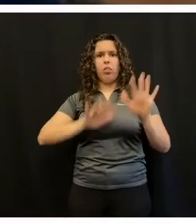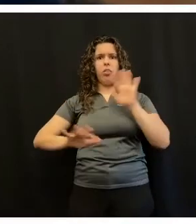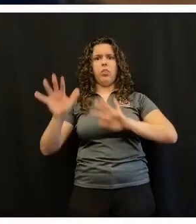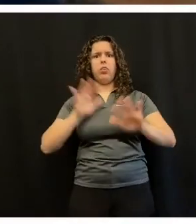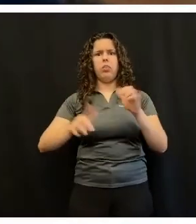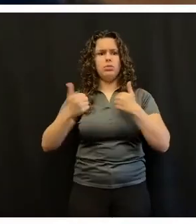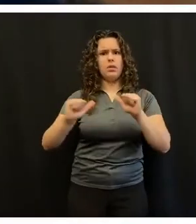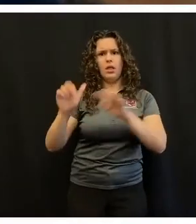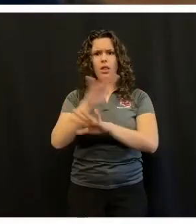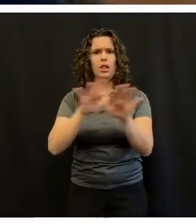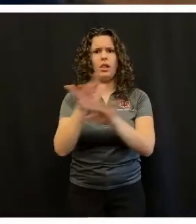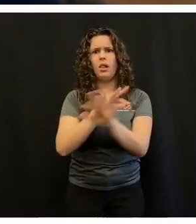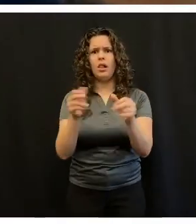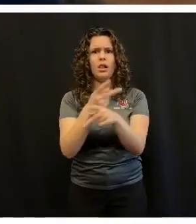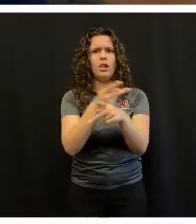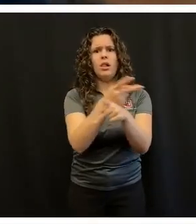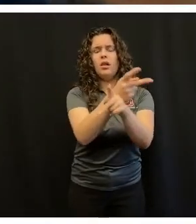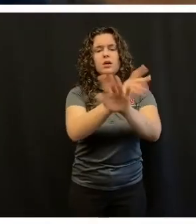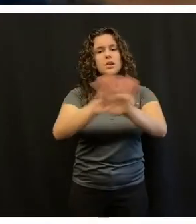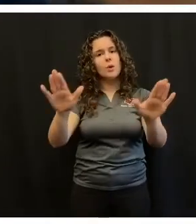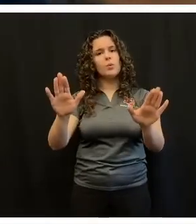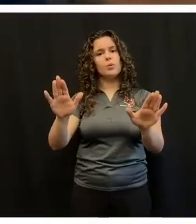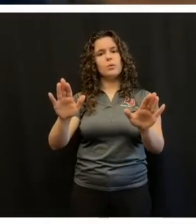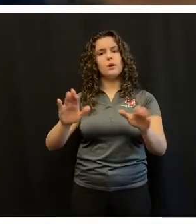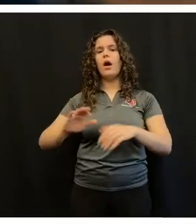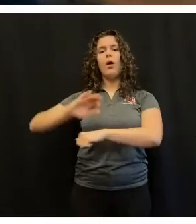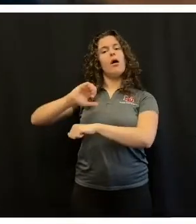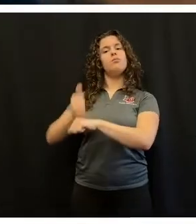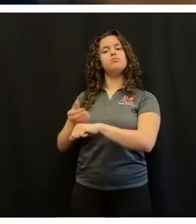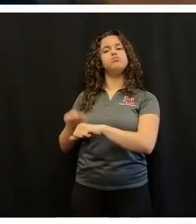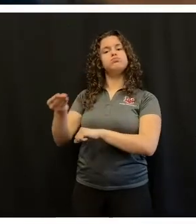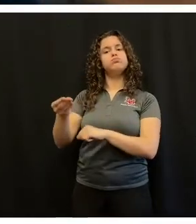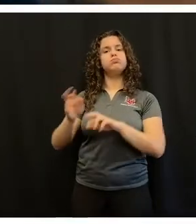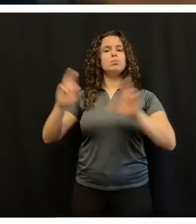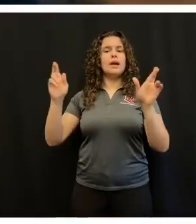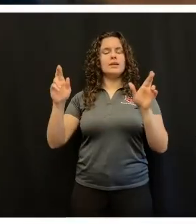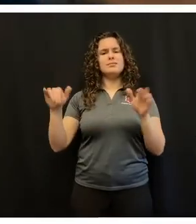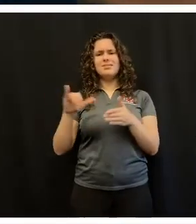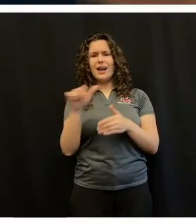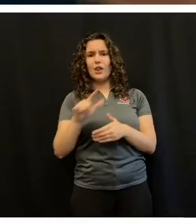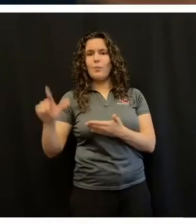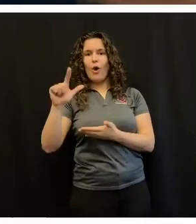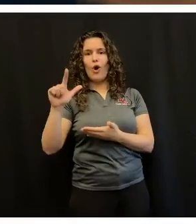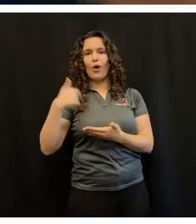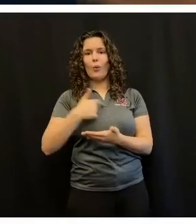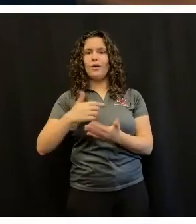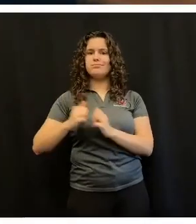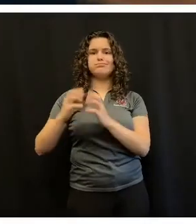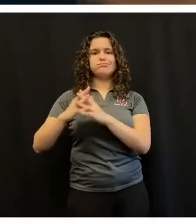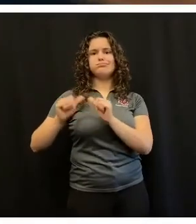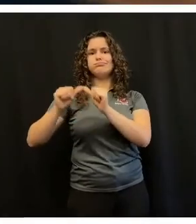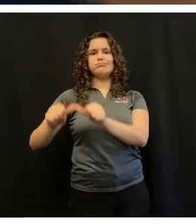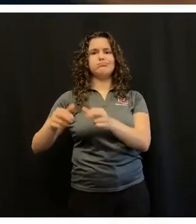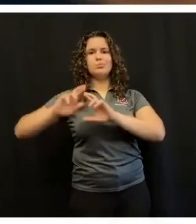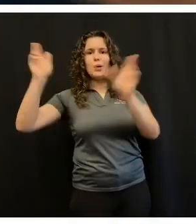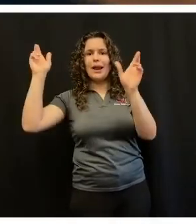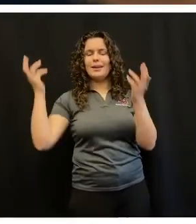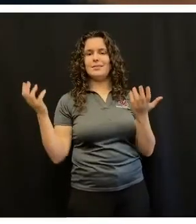We just are able to, like what happened at Lamar. We just pick up and we're able to go. It's not something that's gonna be easy,